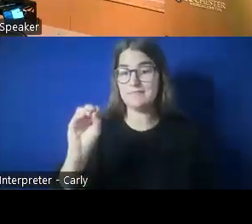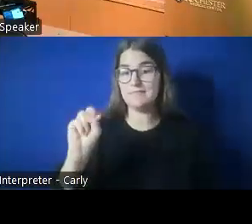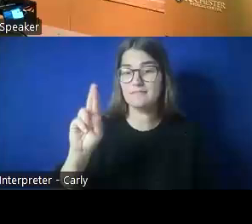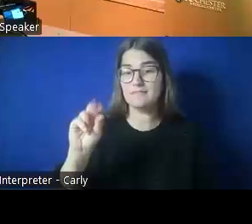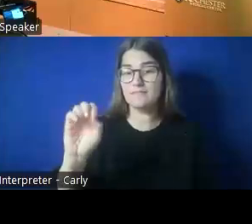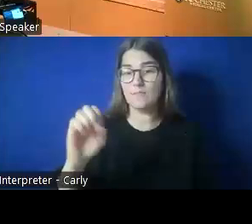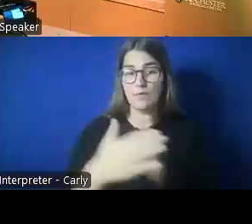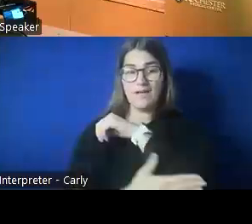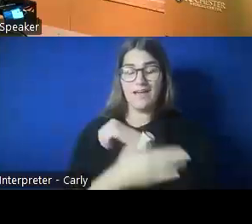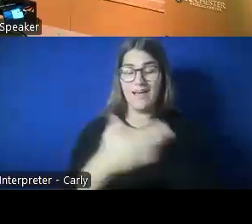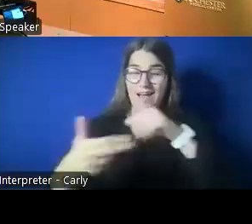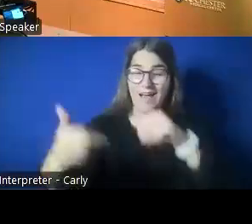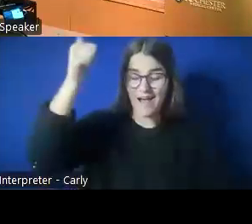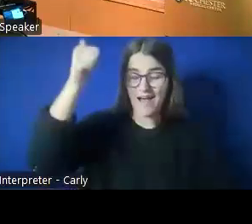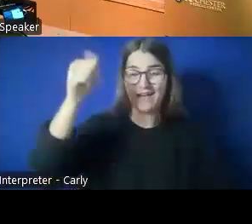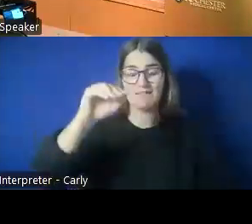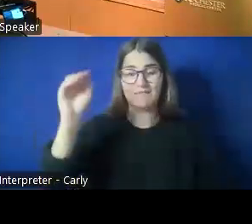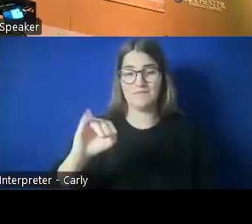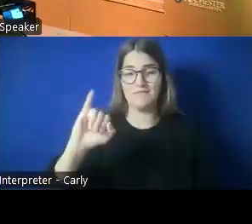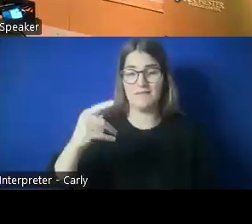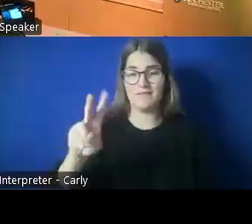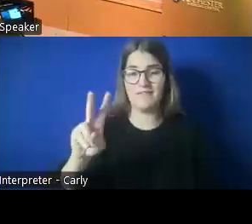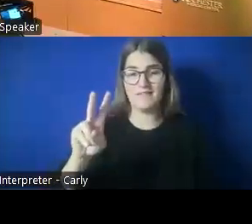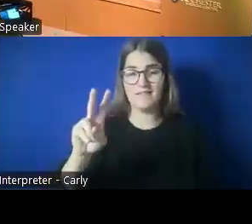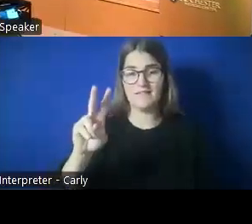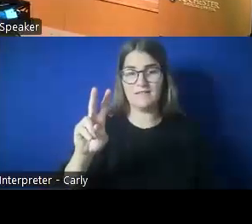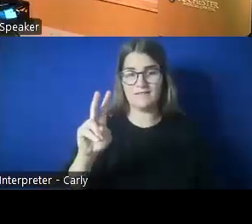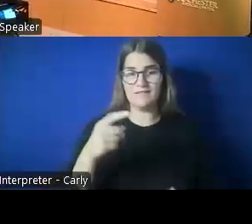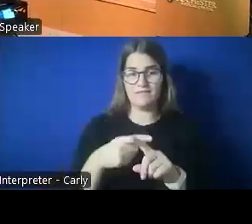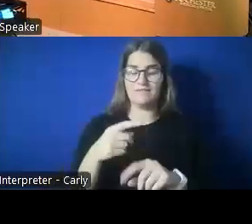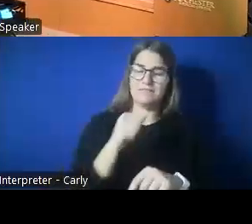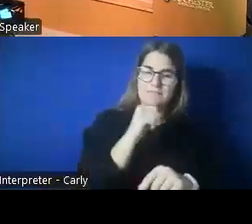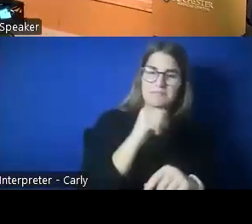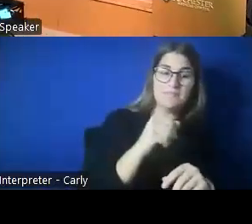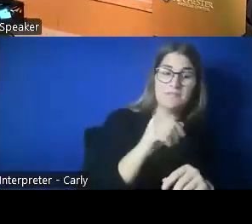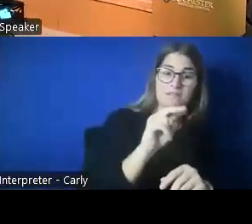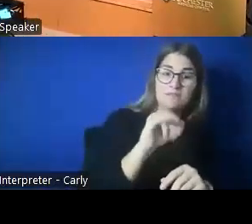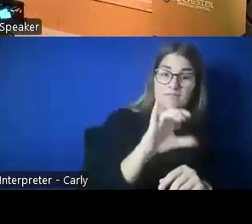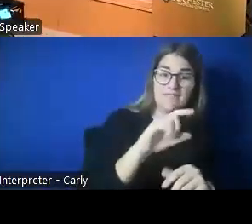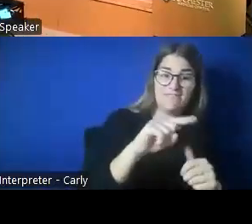of domestic violence ipv out um outside of New York City so um you can see some of the